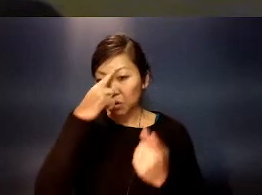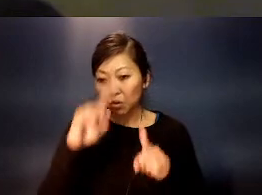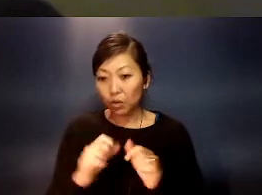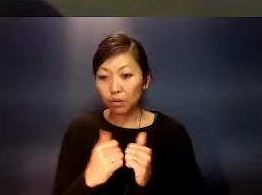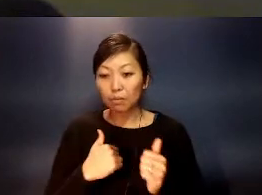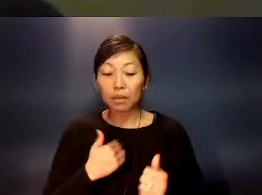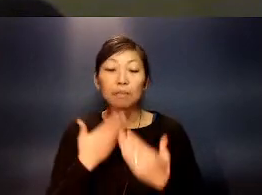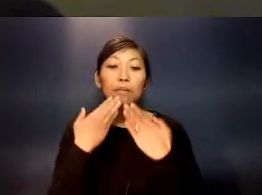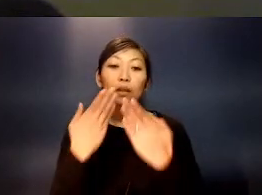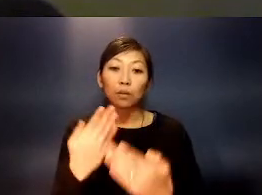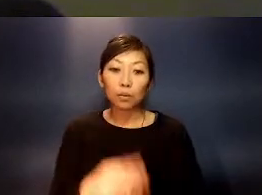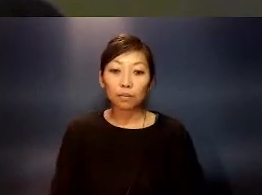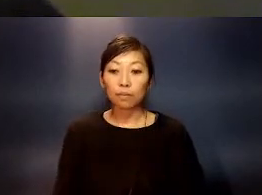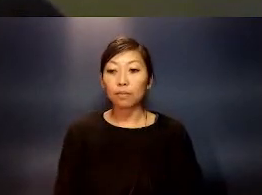OH, OKAY.